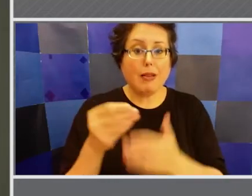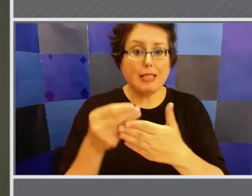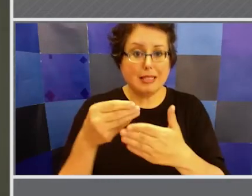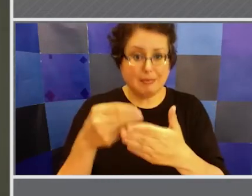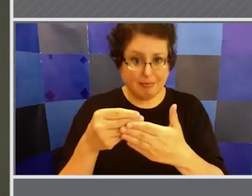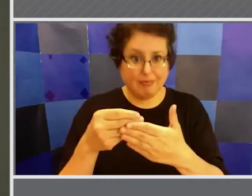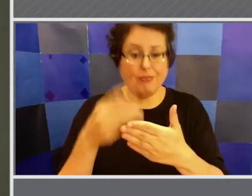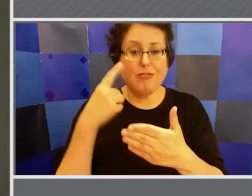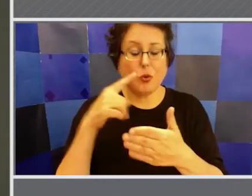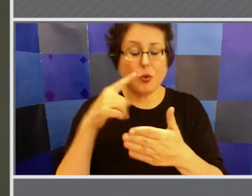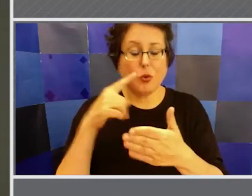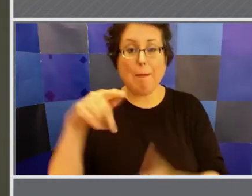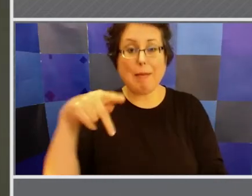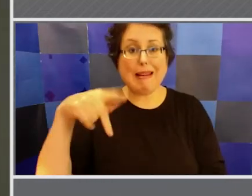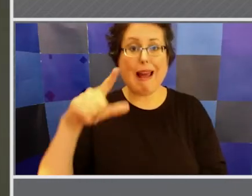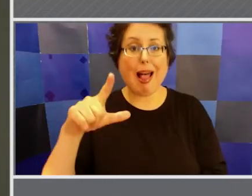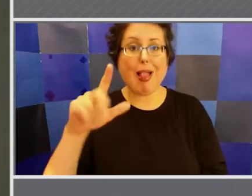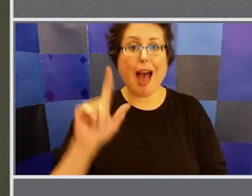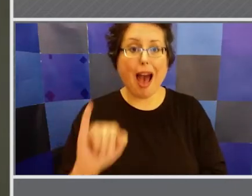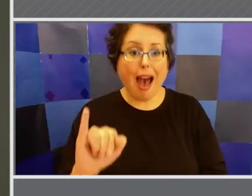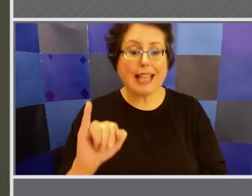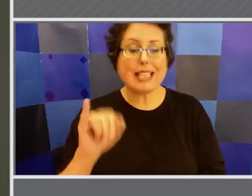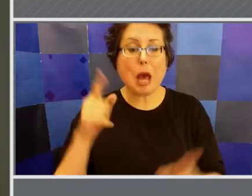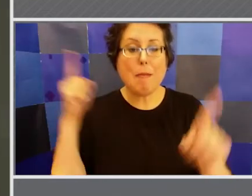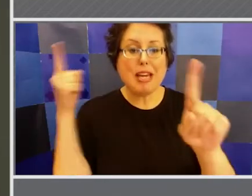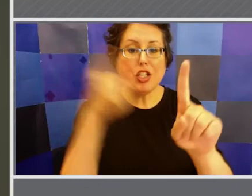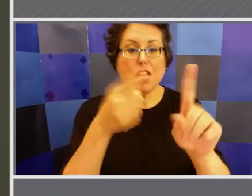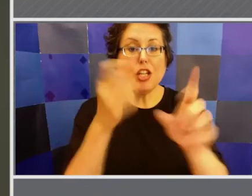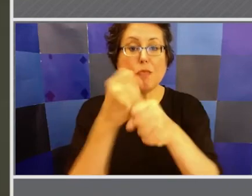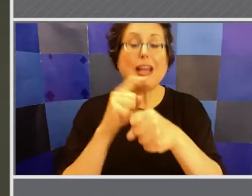As part of pls mission to ensure that the built environment is safe or responsible for